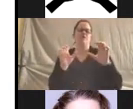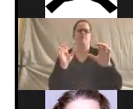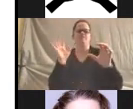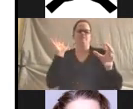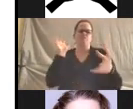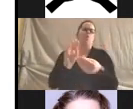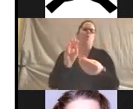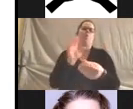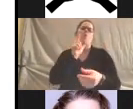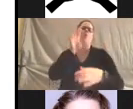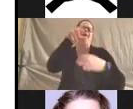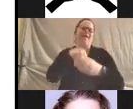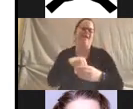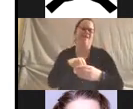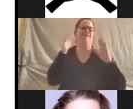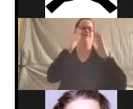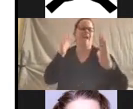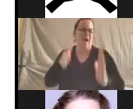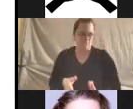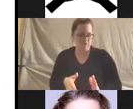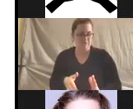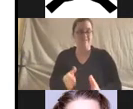So, in the next session, the bill did pass.